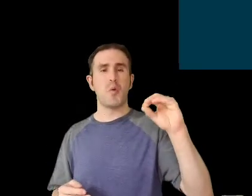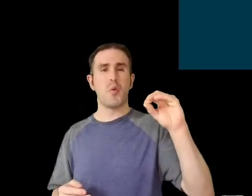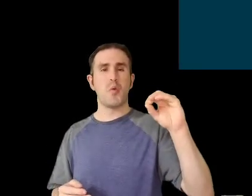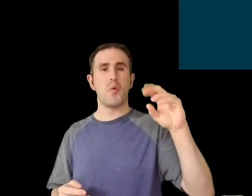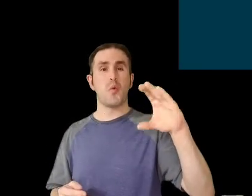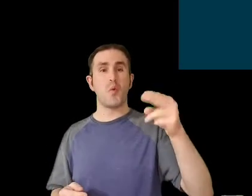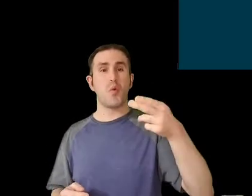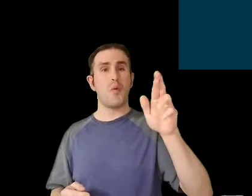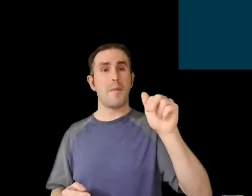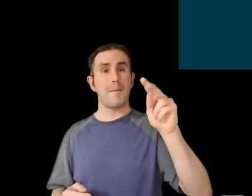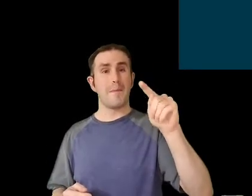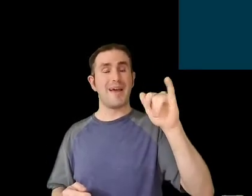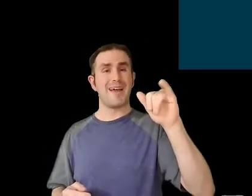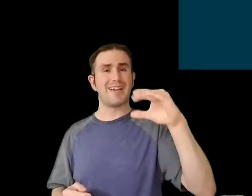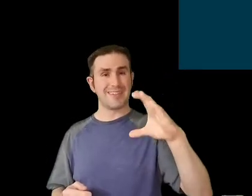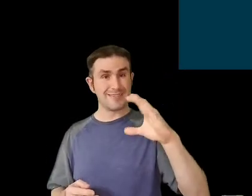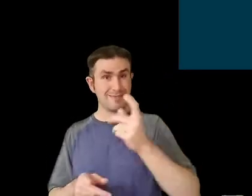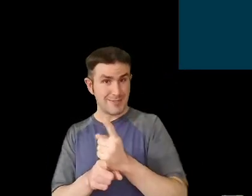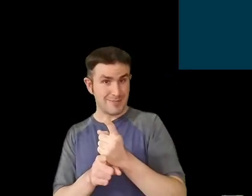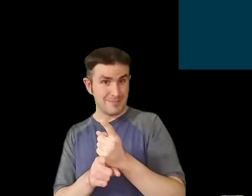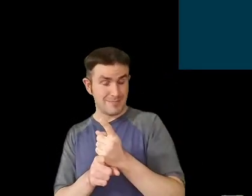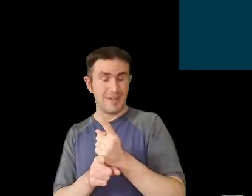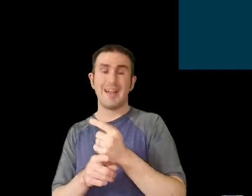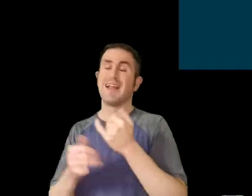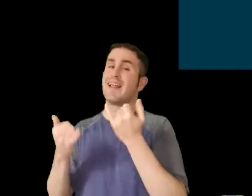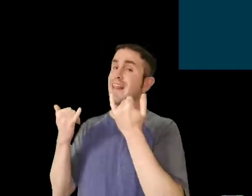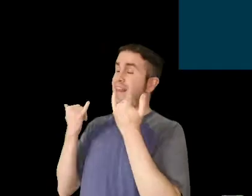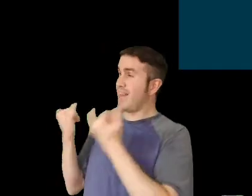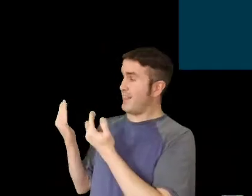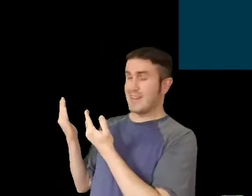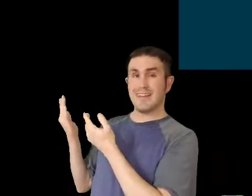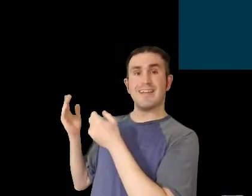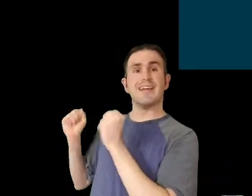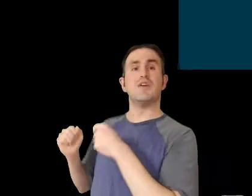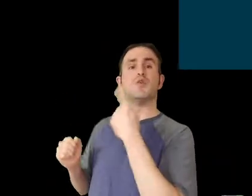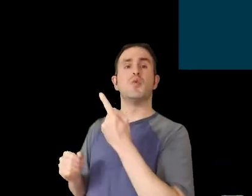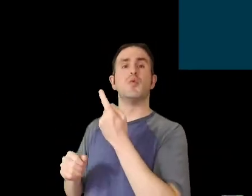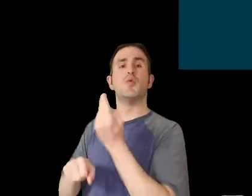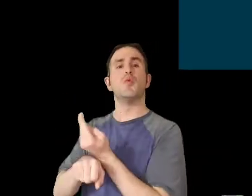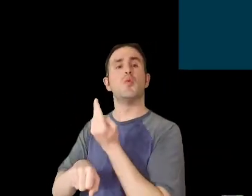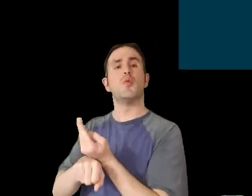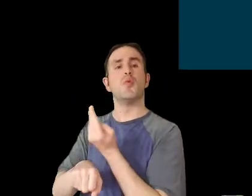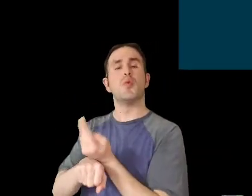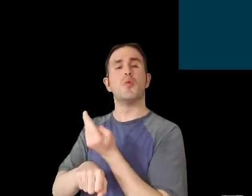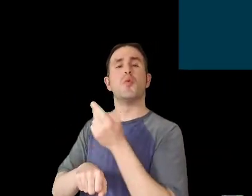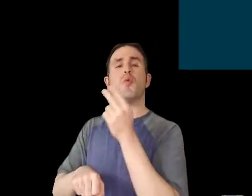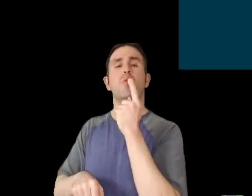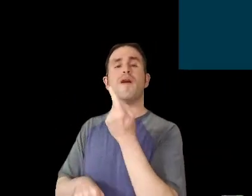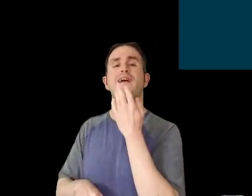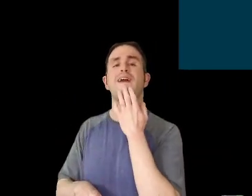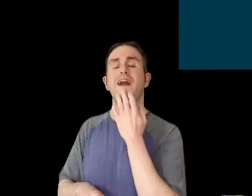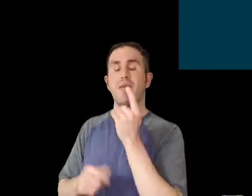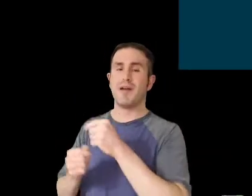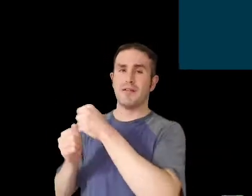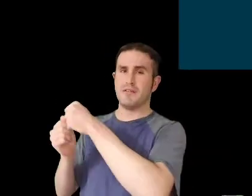right? But this is a way that you can use one color that you like, but split it into three;